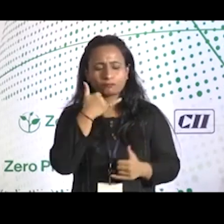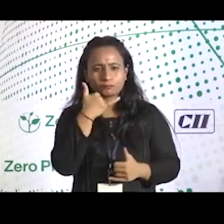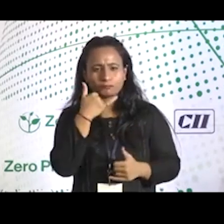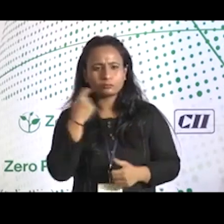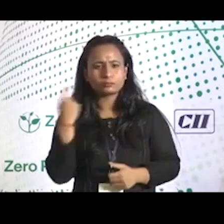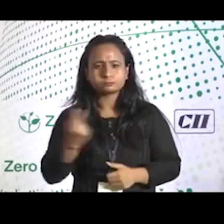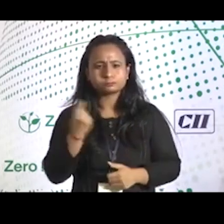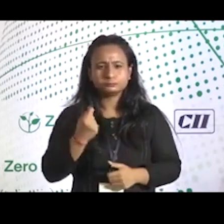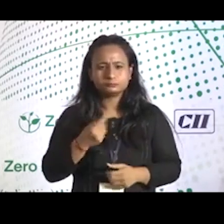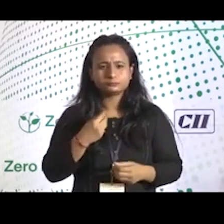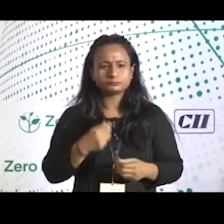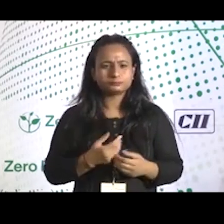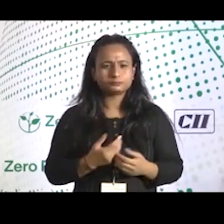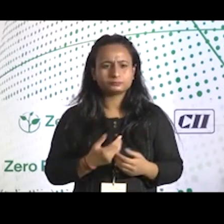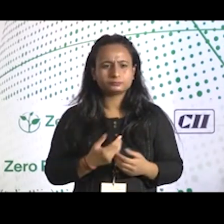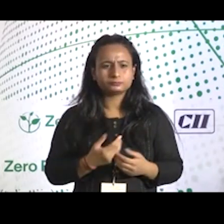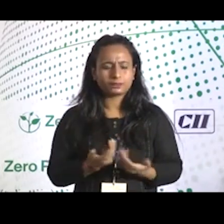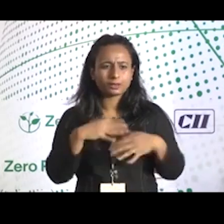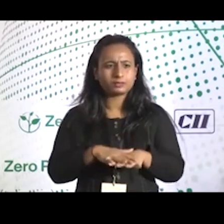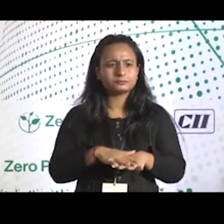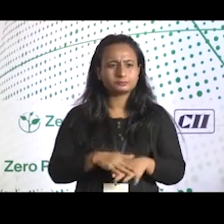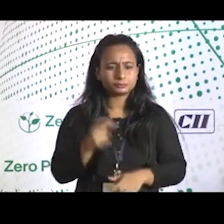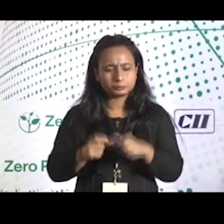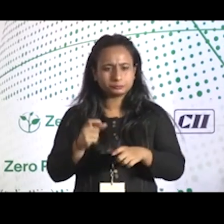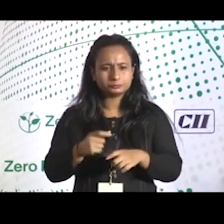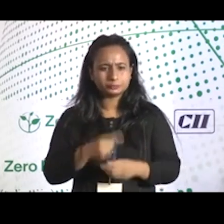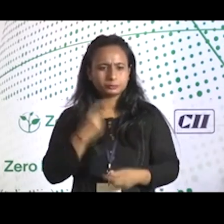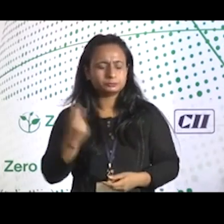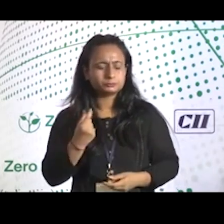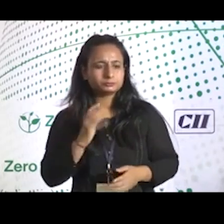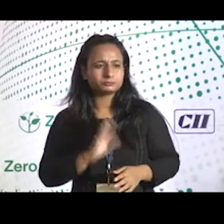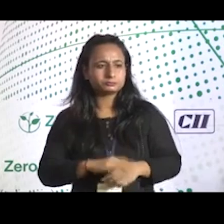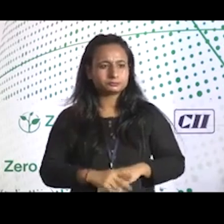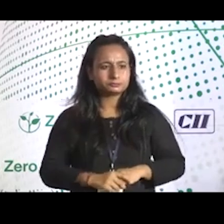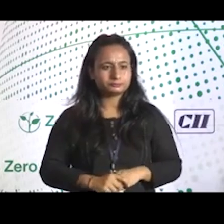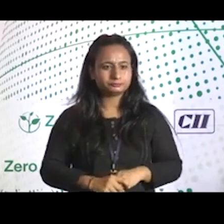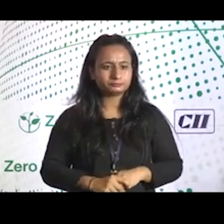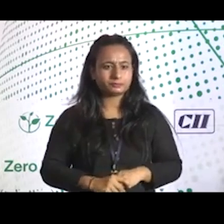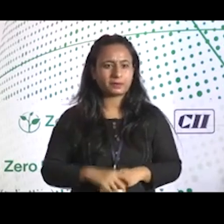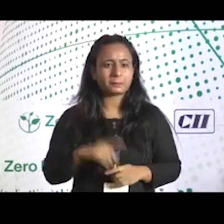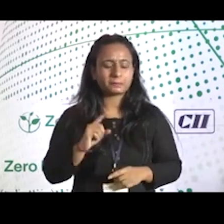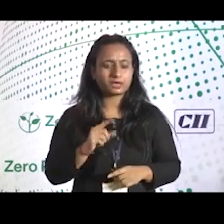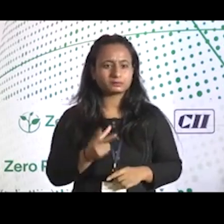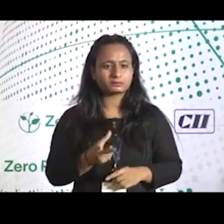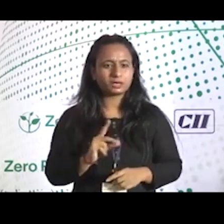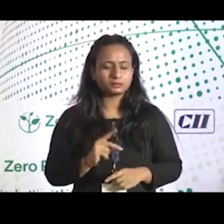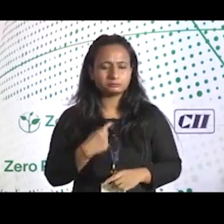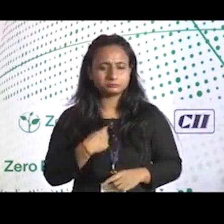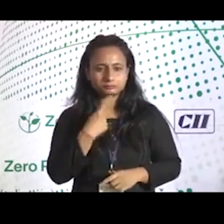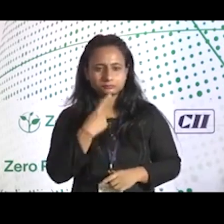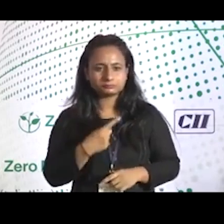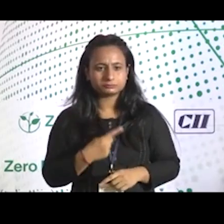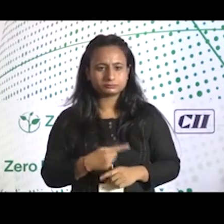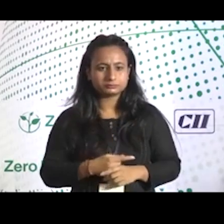So I think there's a lot of really cool opportunities to be in these public goods. But again, we have to be very nuanced in the way we approach these things